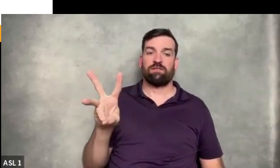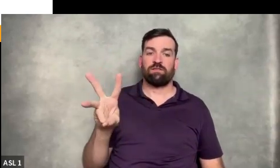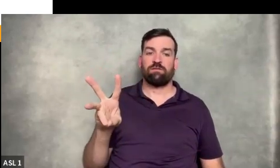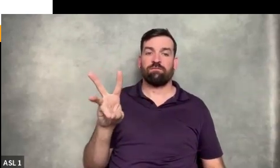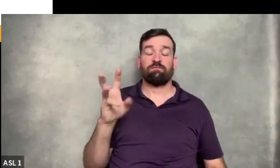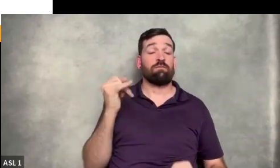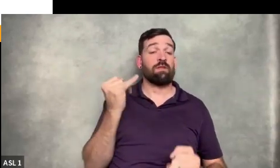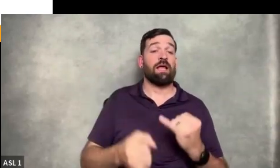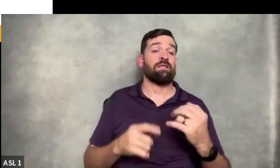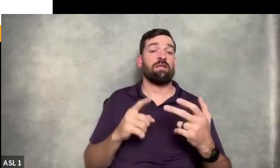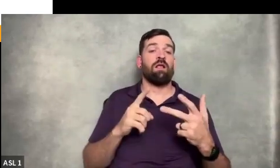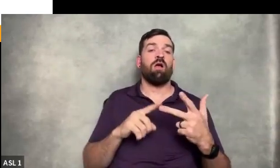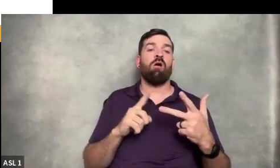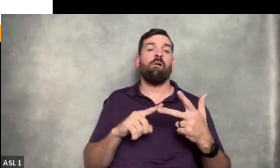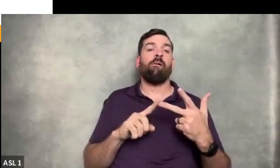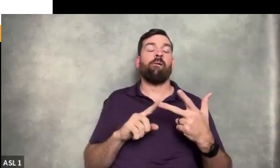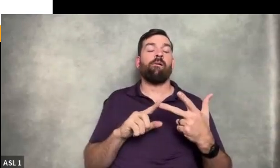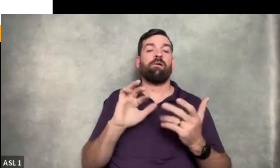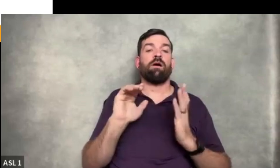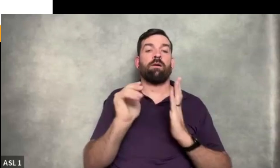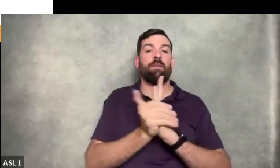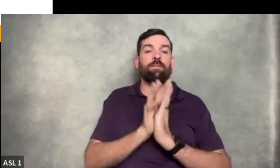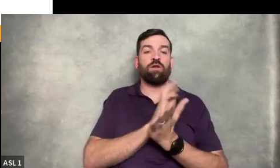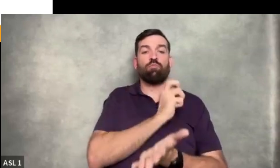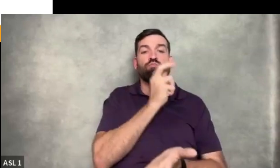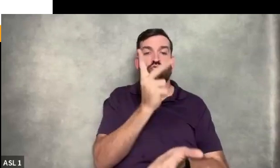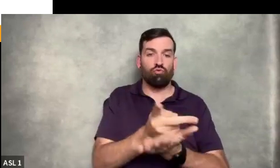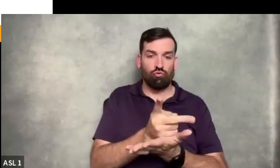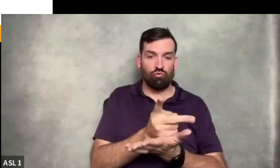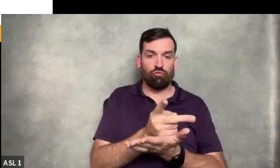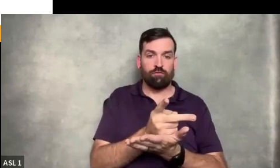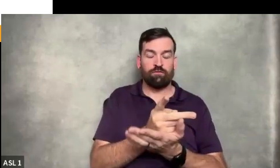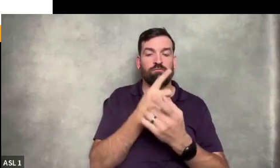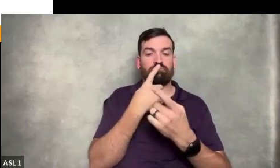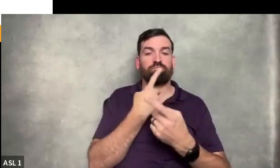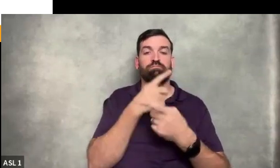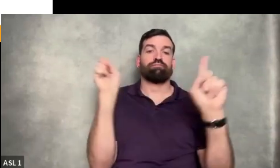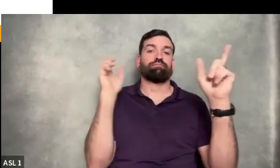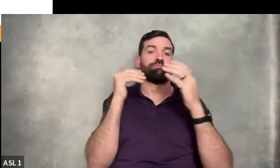last step is that the amendment is approved by the legislature and in effect and they expect